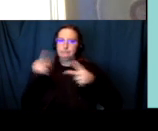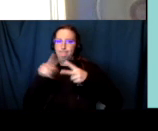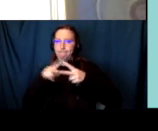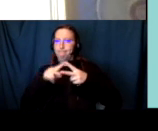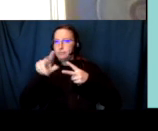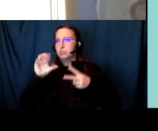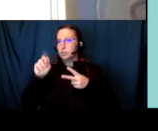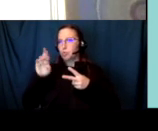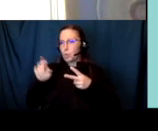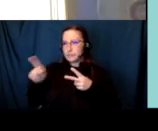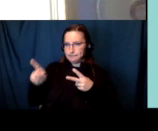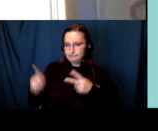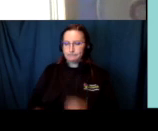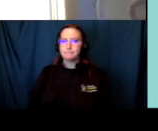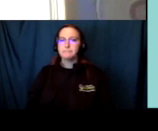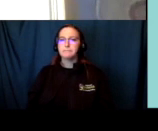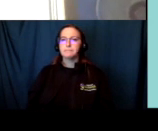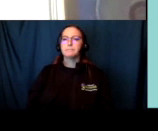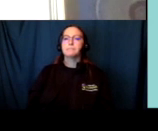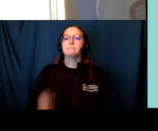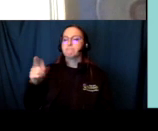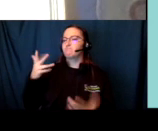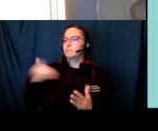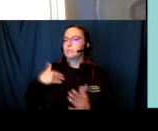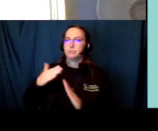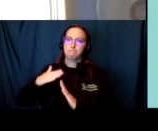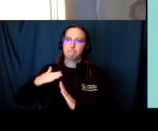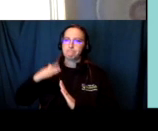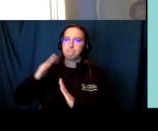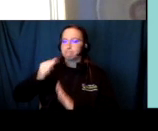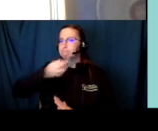So he has pretty much mastered speech sound difference in isolation